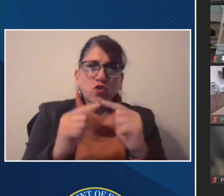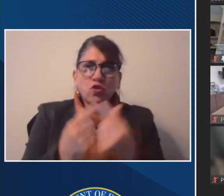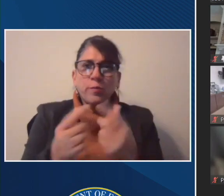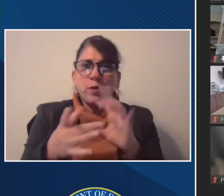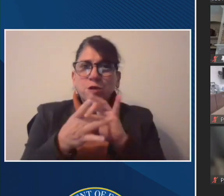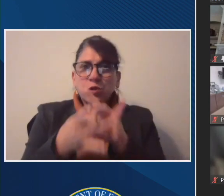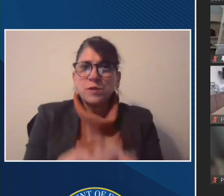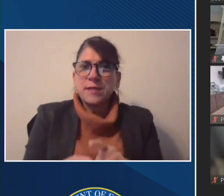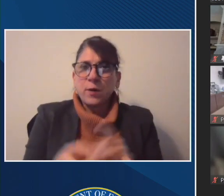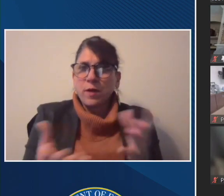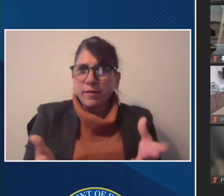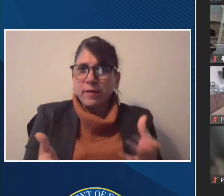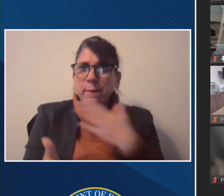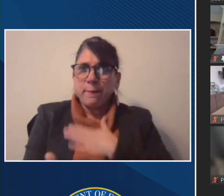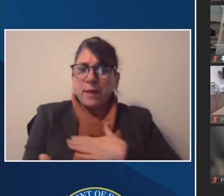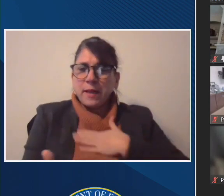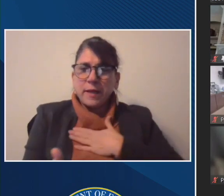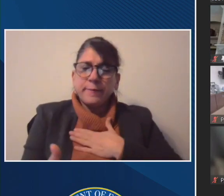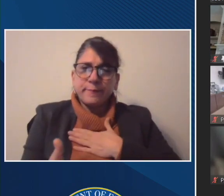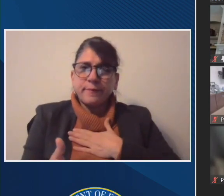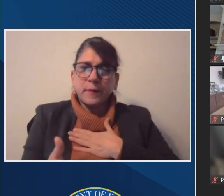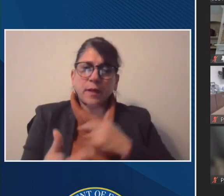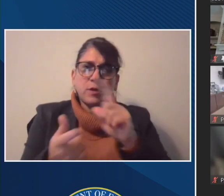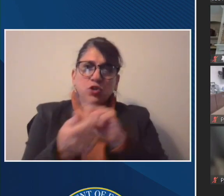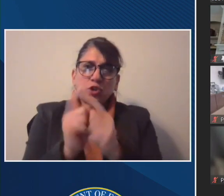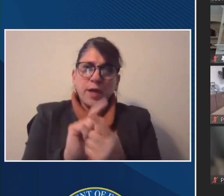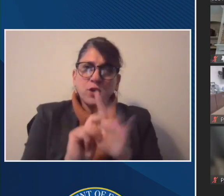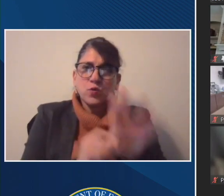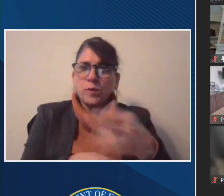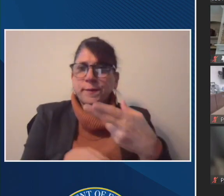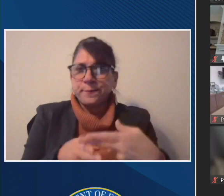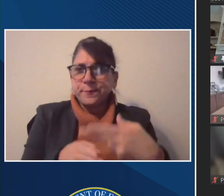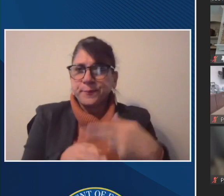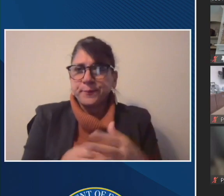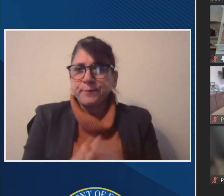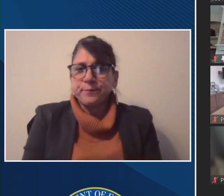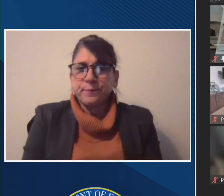So please make those corrections. Next we have Joe.